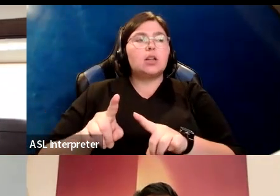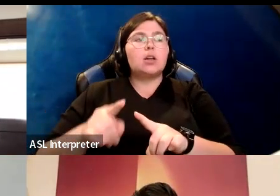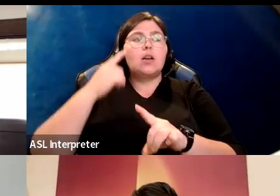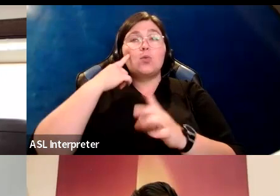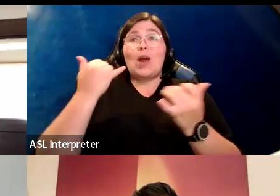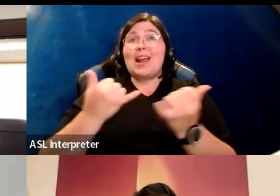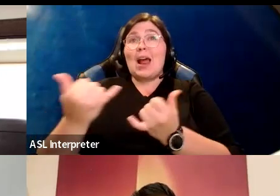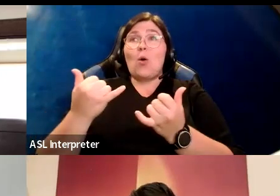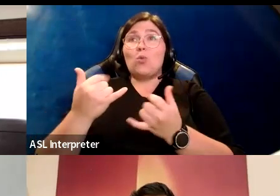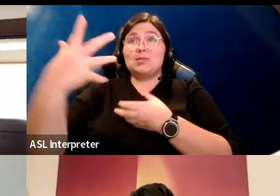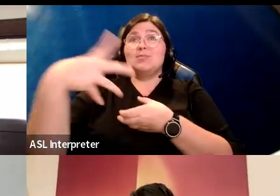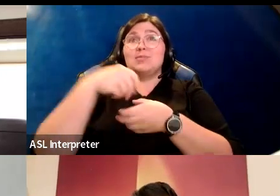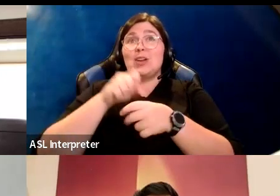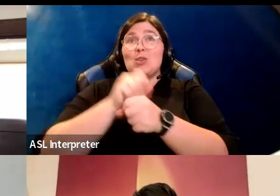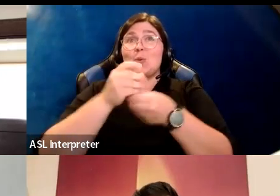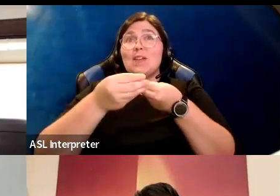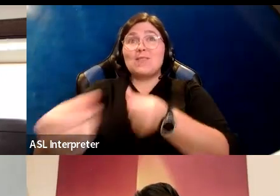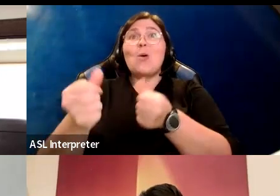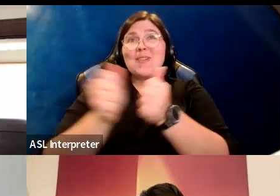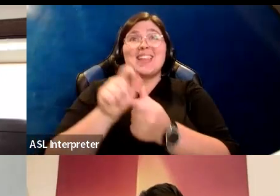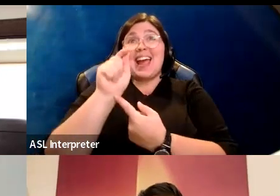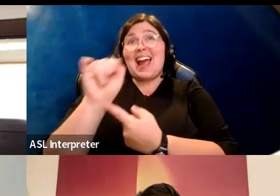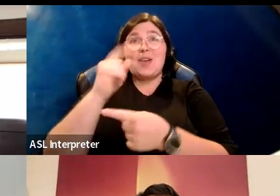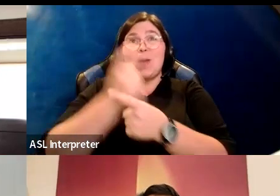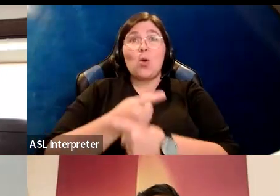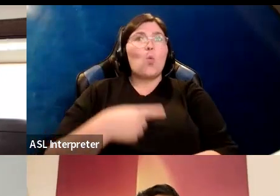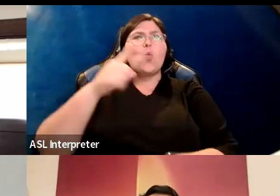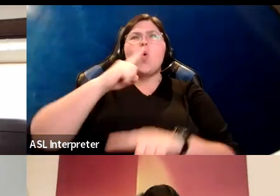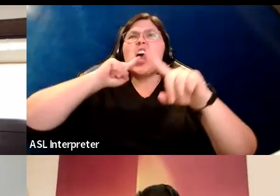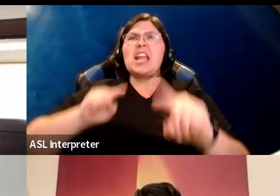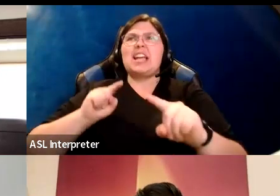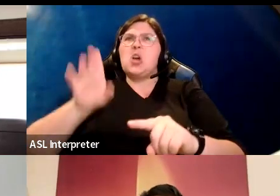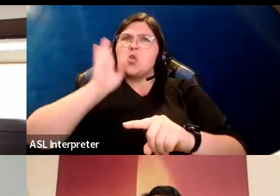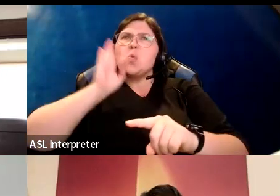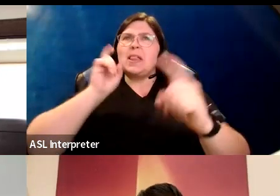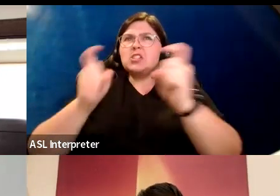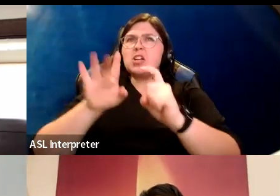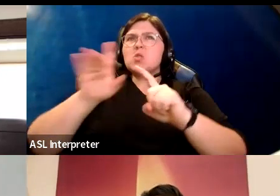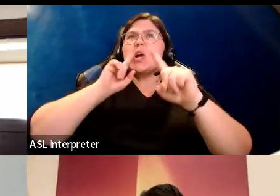part of the workflow of working with AI. It's, like, there's not one answer. You will adjust your answer to the different frameworks,